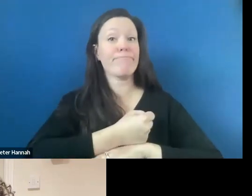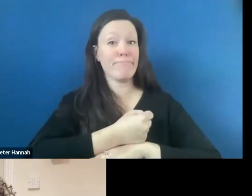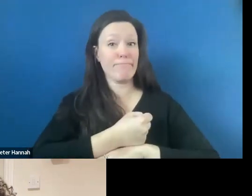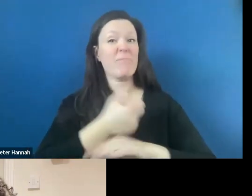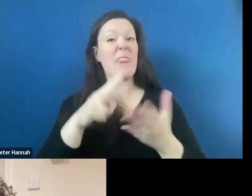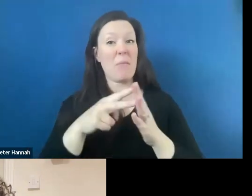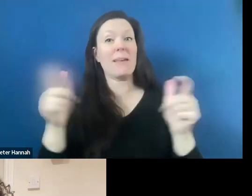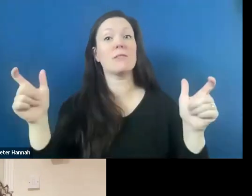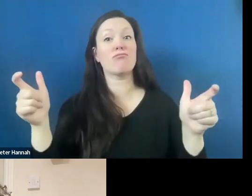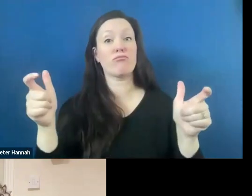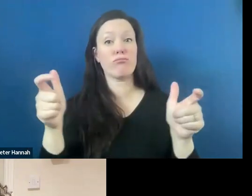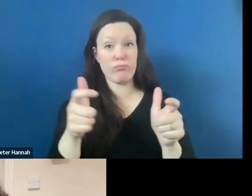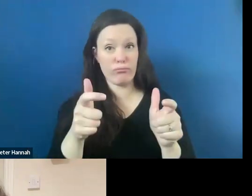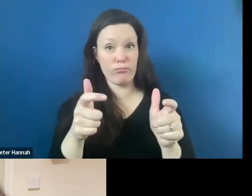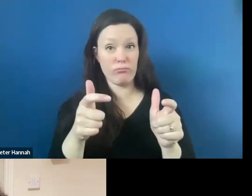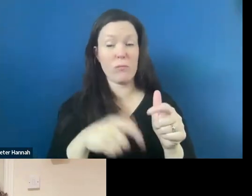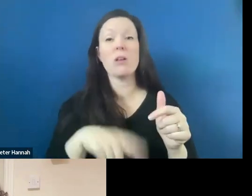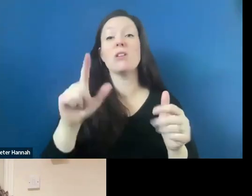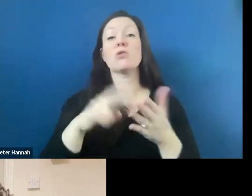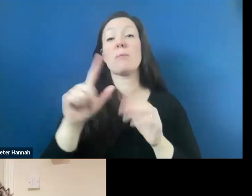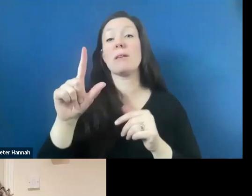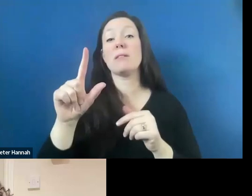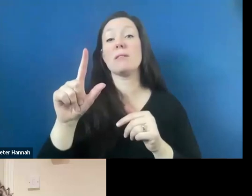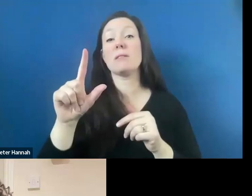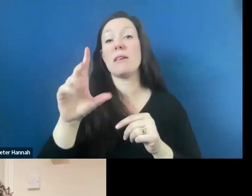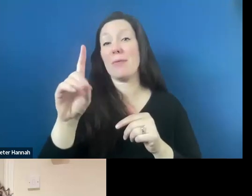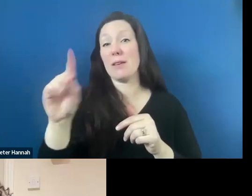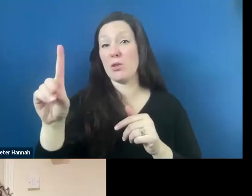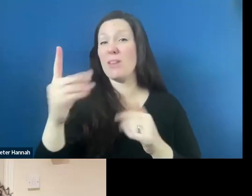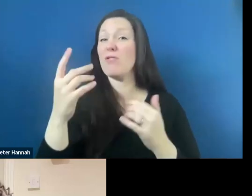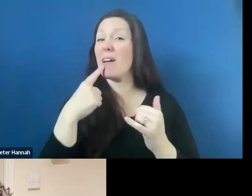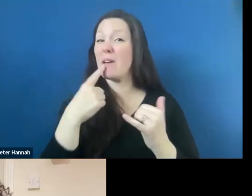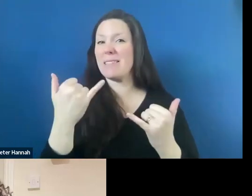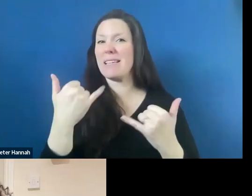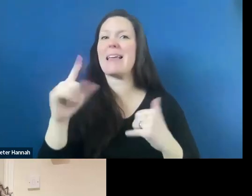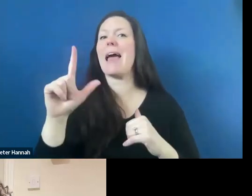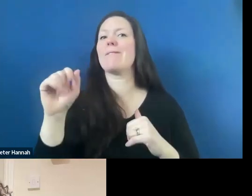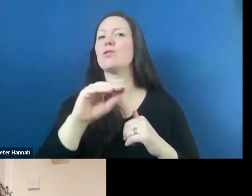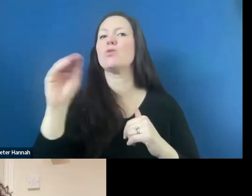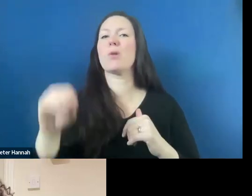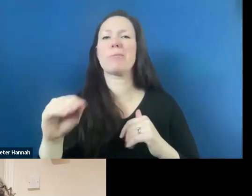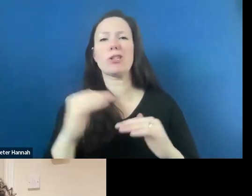a 20% or so excess capacity that they have at their bases.